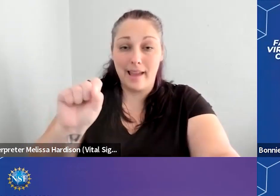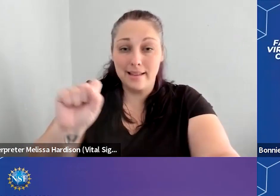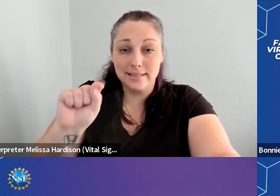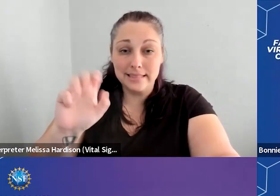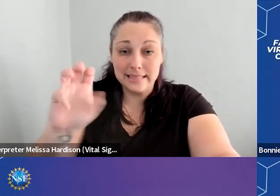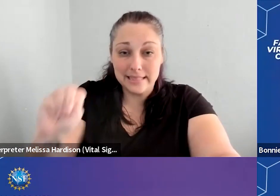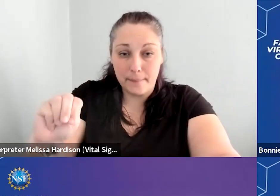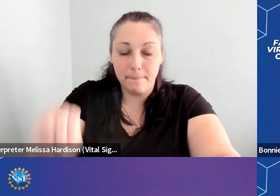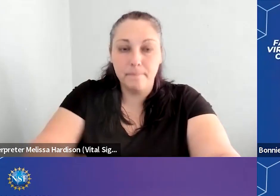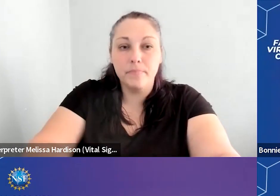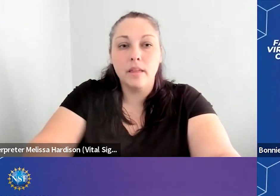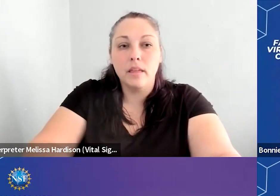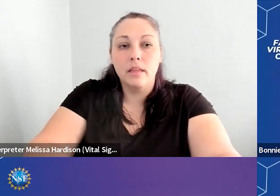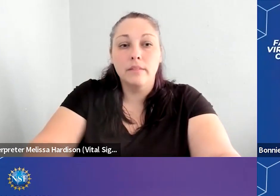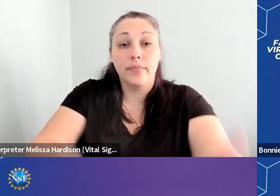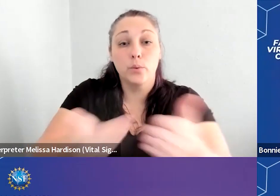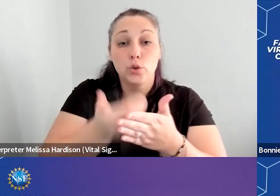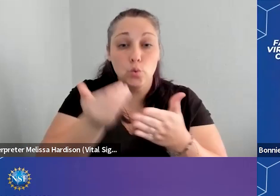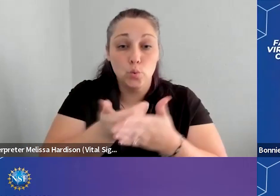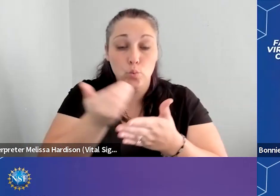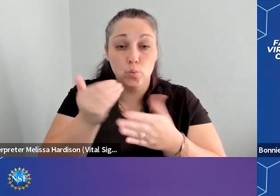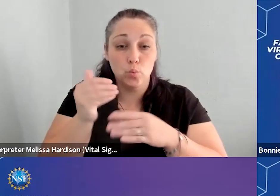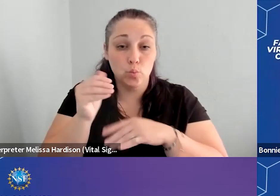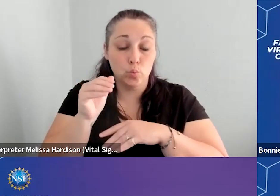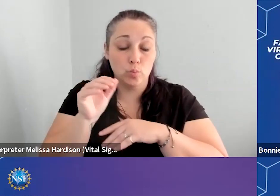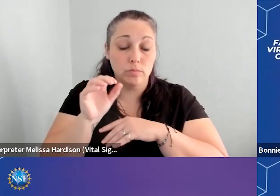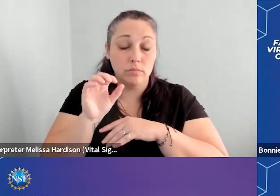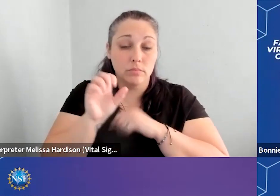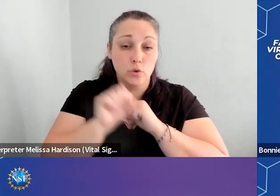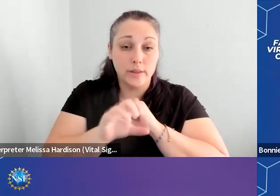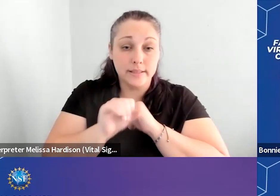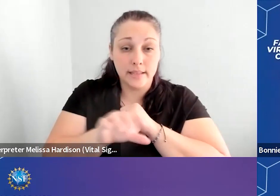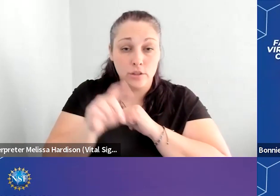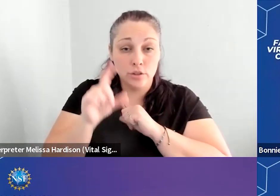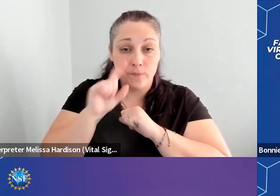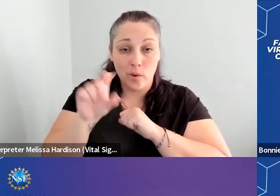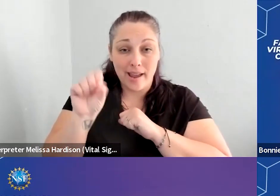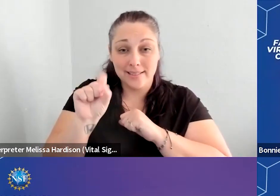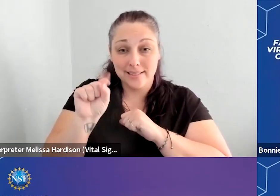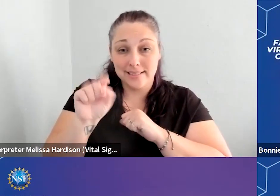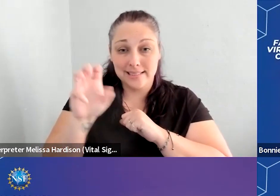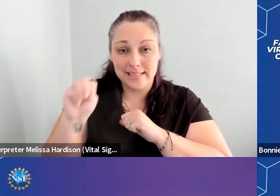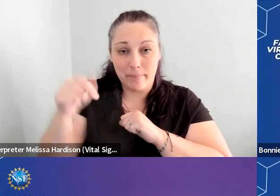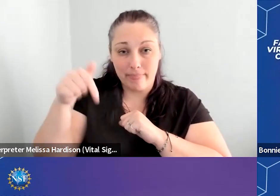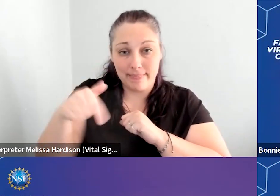Is there a new solicitation expected for S-STEM this year, and if so, you know, what are the dates?